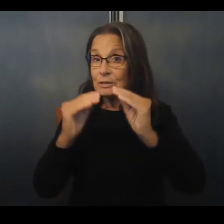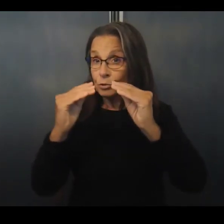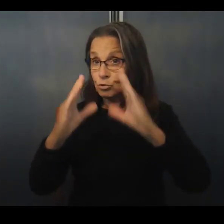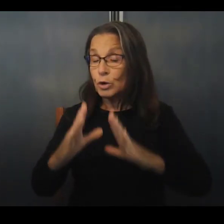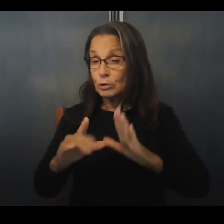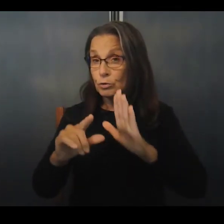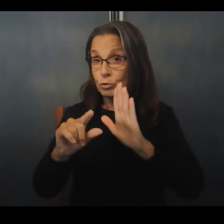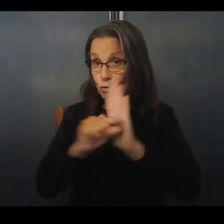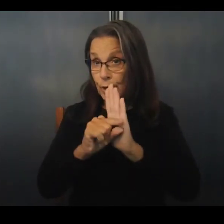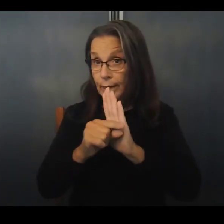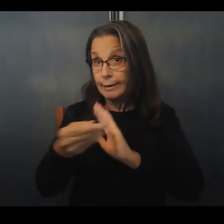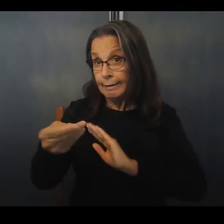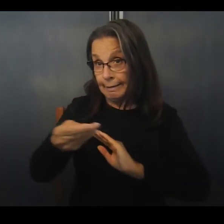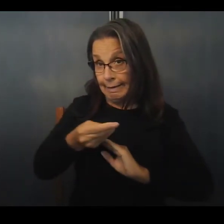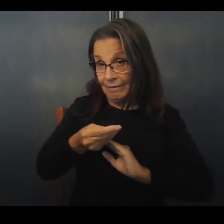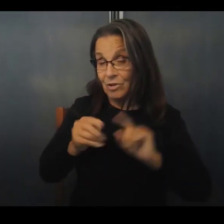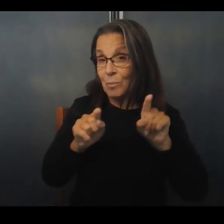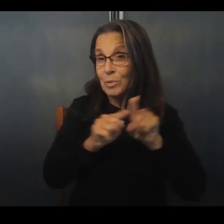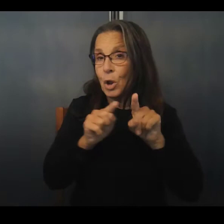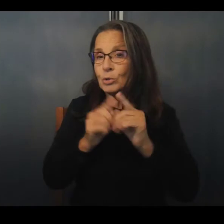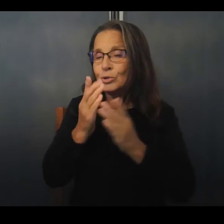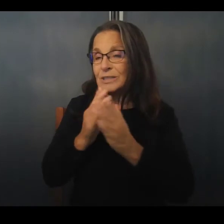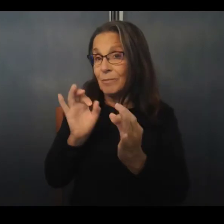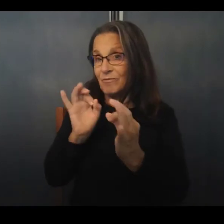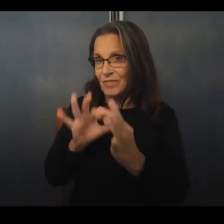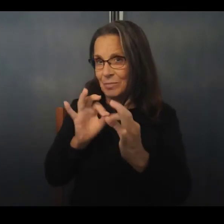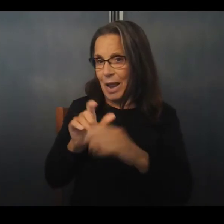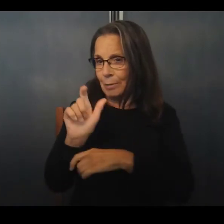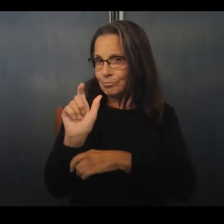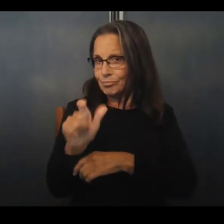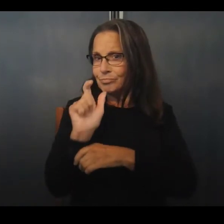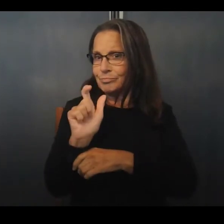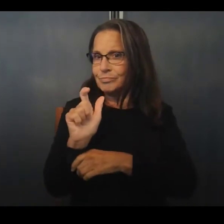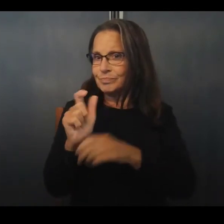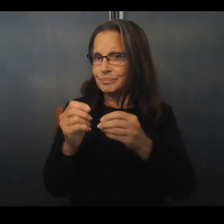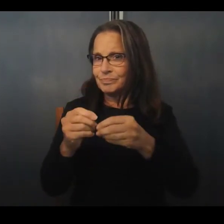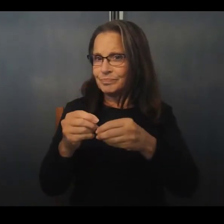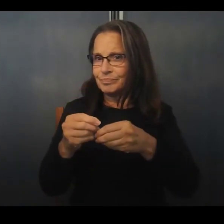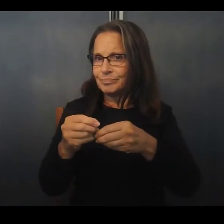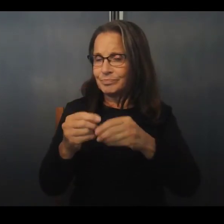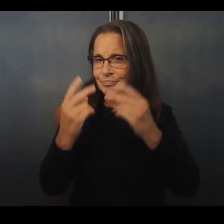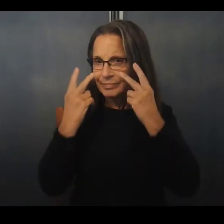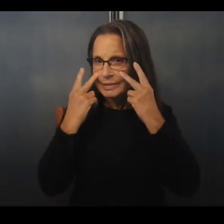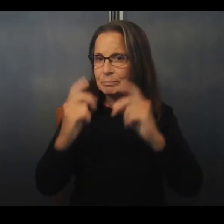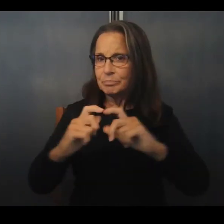but there is actual text feedback for me to view so I can quickly view that just by clicking on one